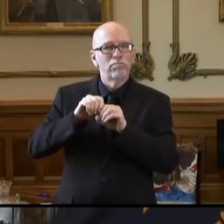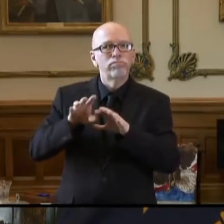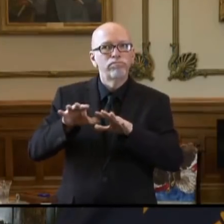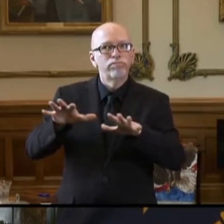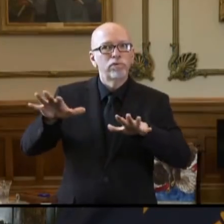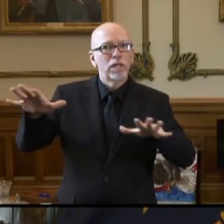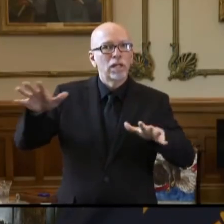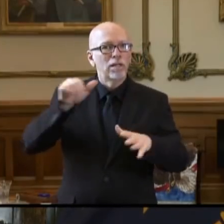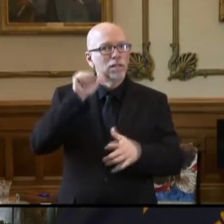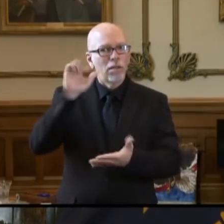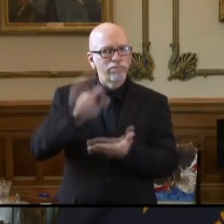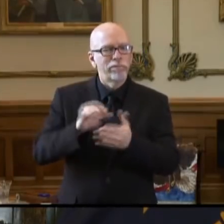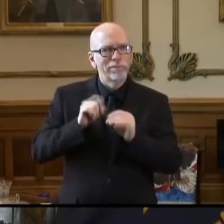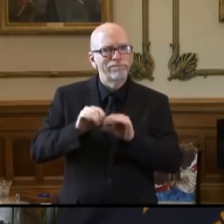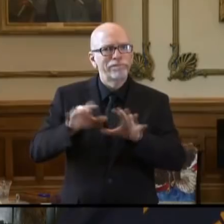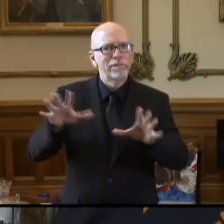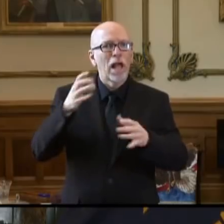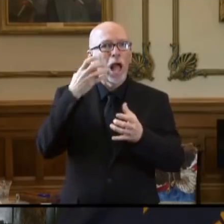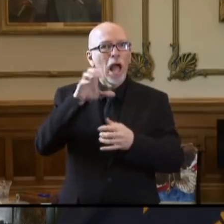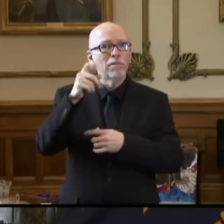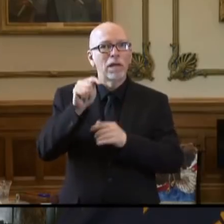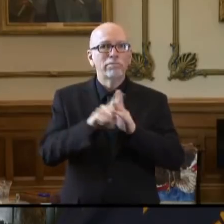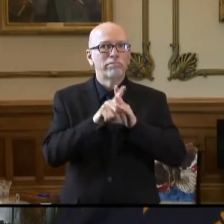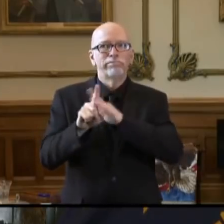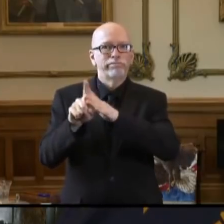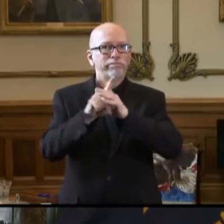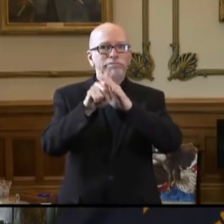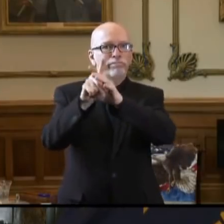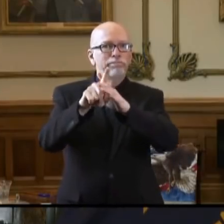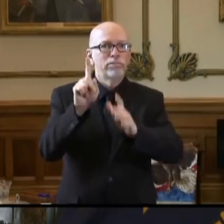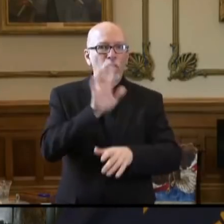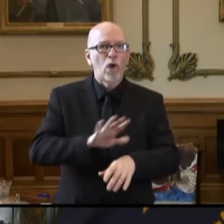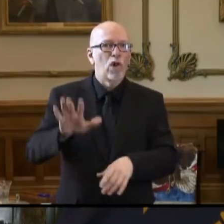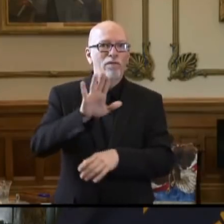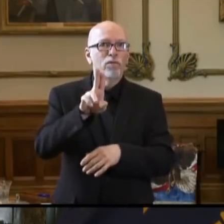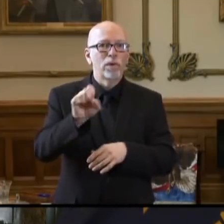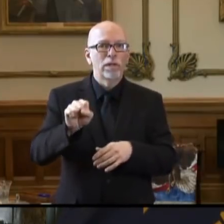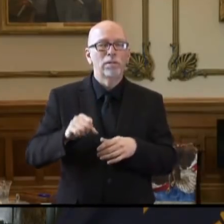TELEVISION OR LISTENING TO RADIO OR READING THE PAPER, JUST THE SPREAD THAT IS